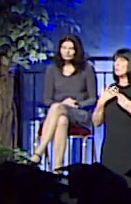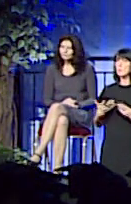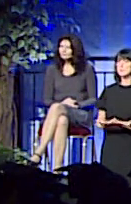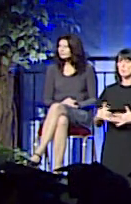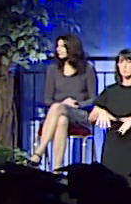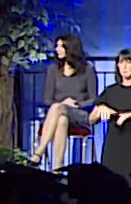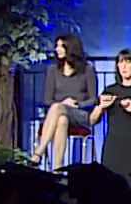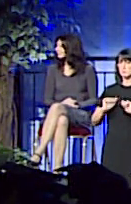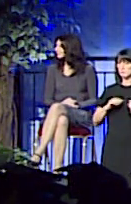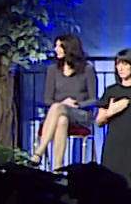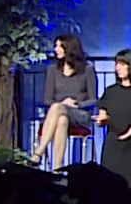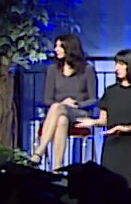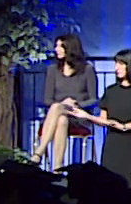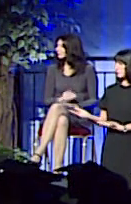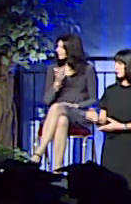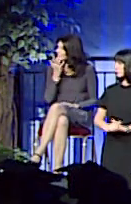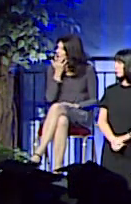take place